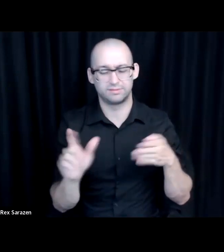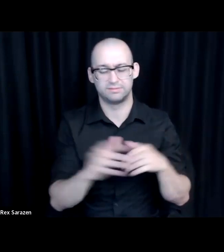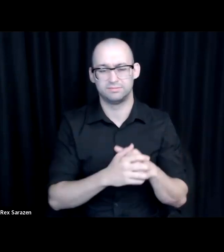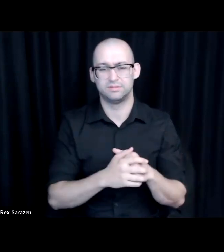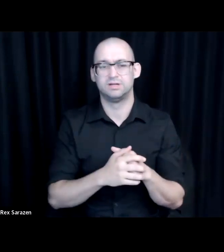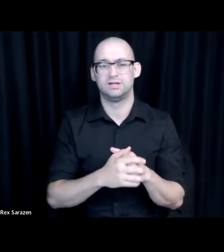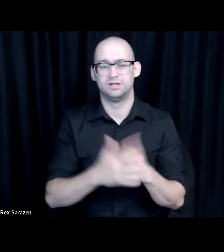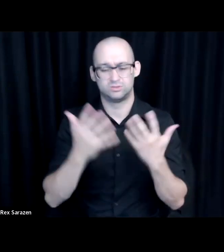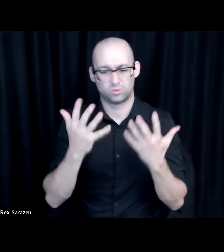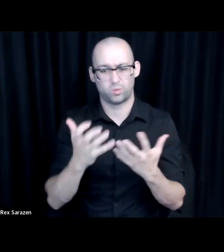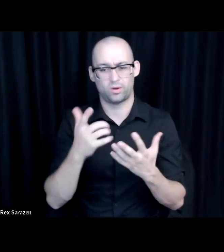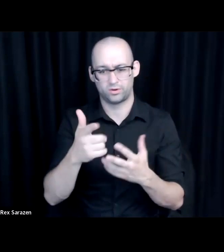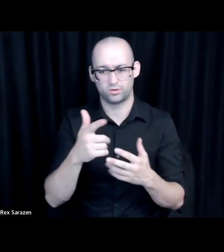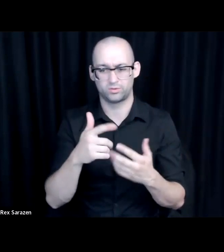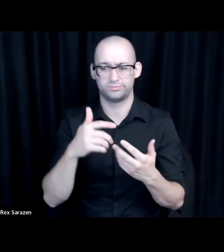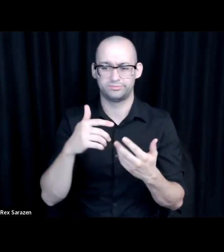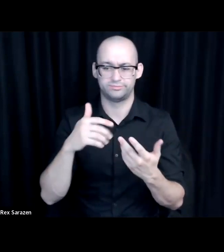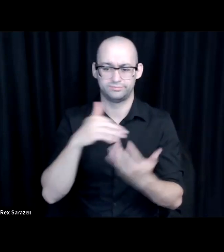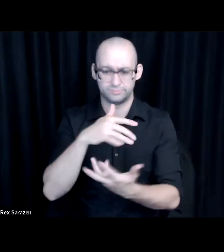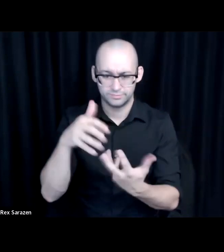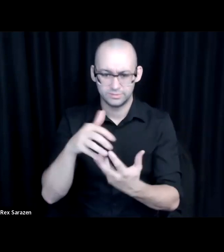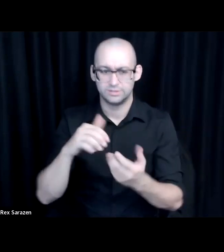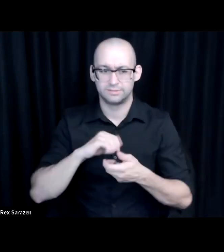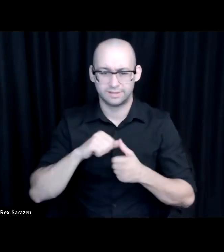and really encourage you to continue to be in that space. But I did